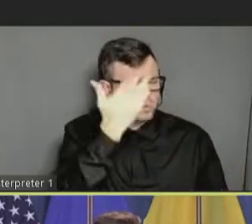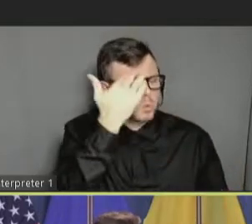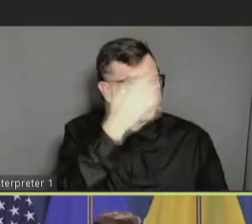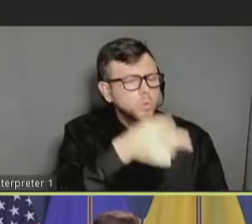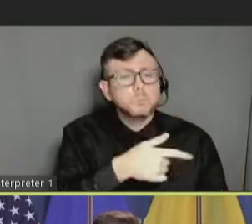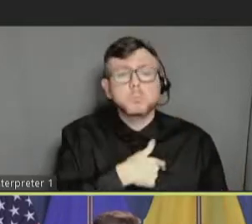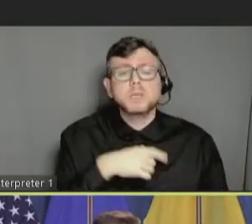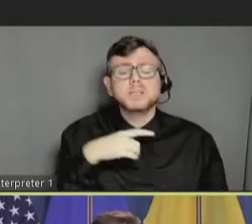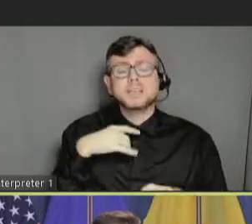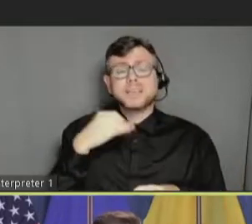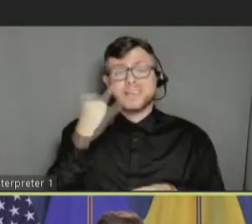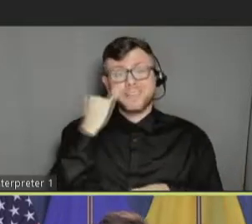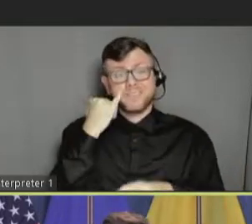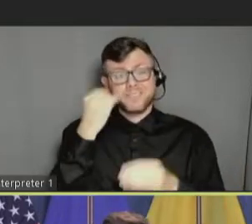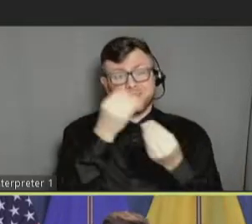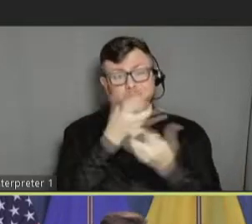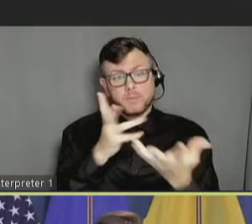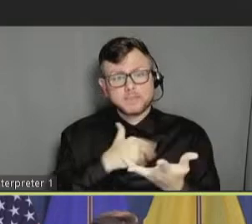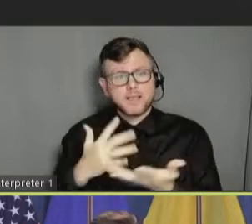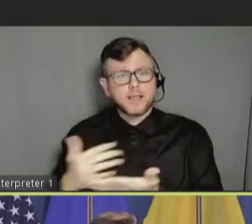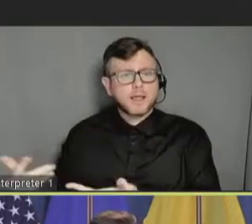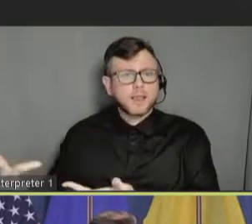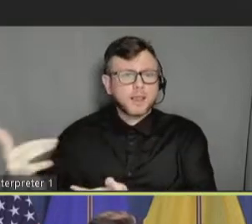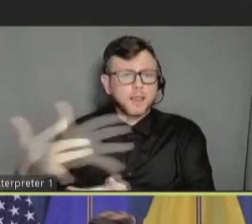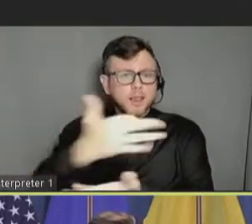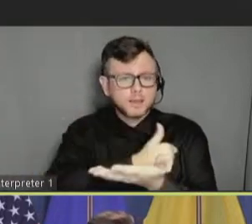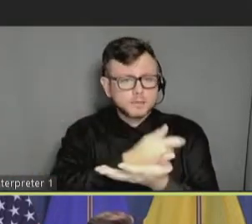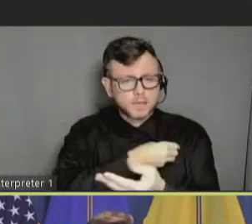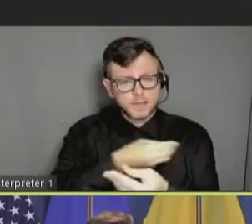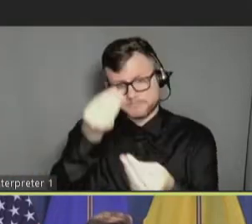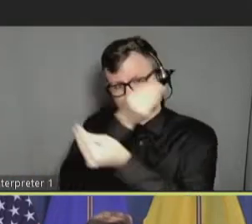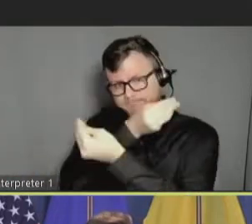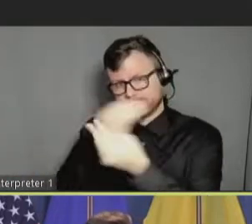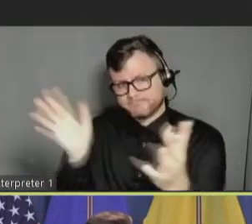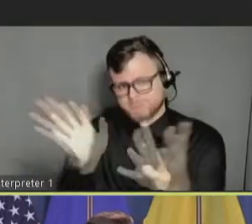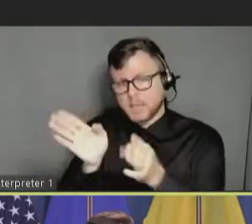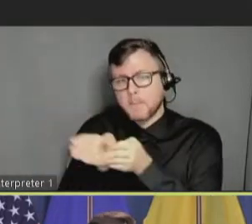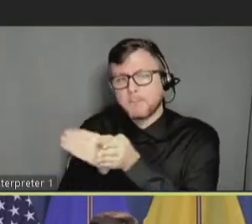information is being collected and made available in the public domain. And very